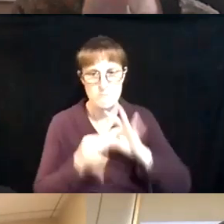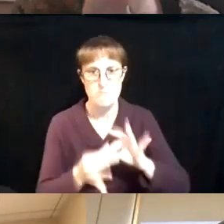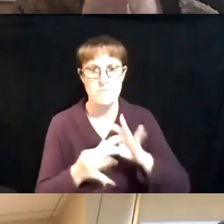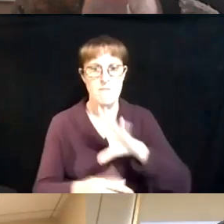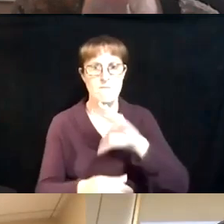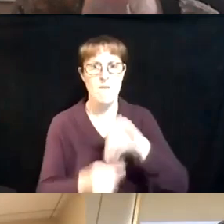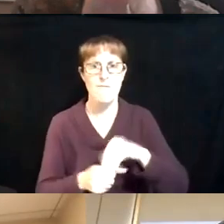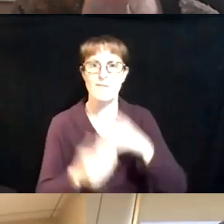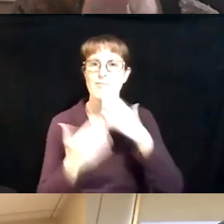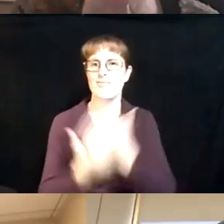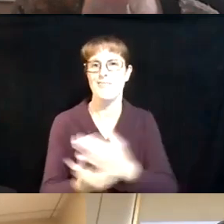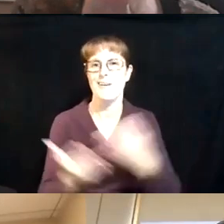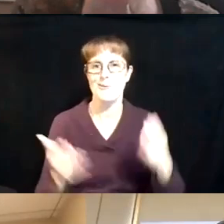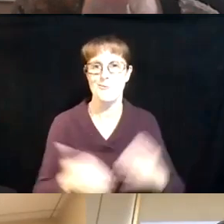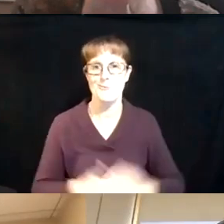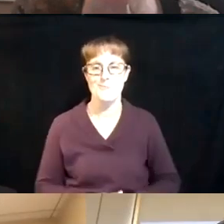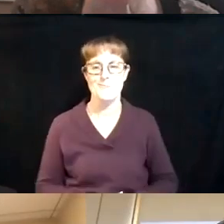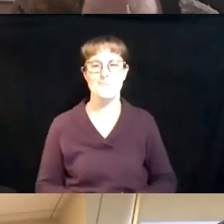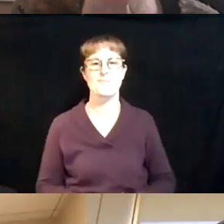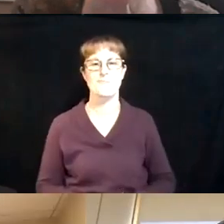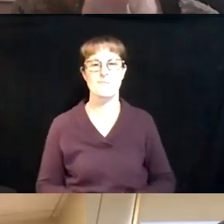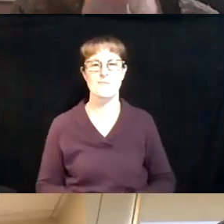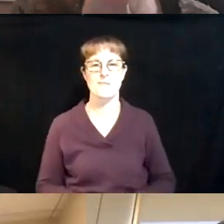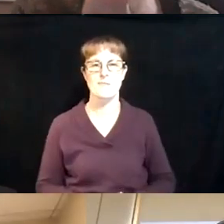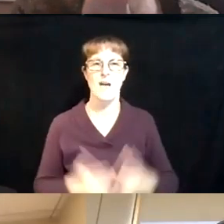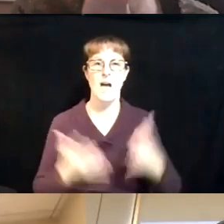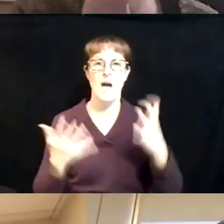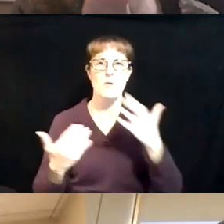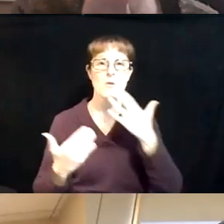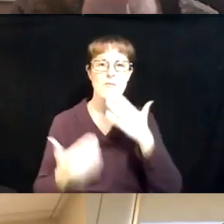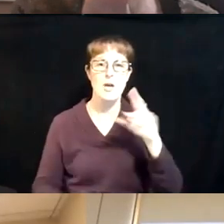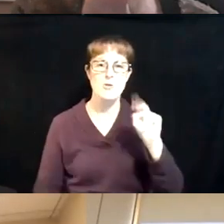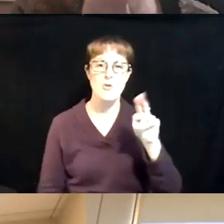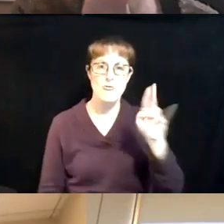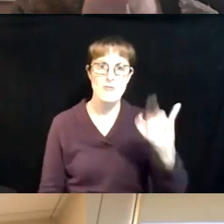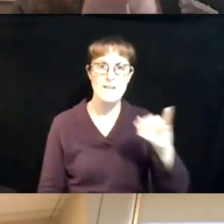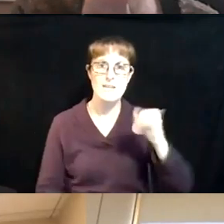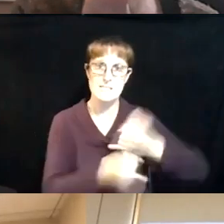Also to thank the Lurie Institute again and to say that